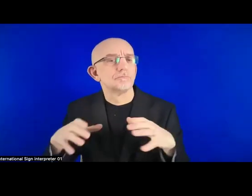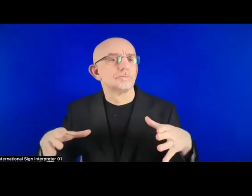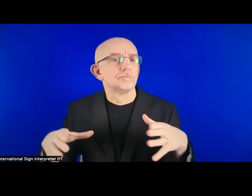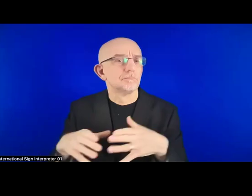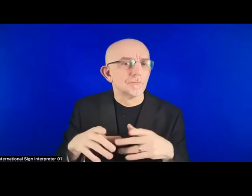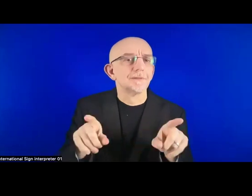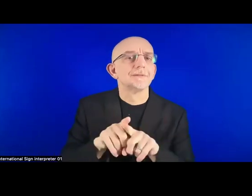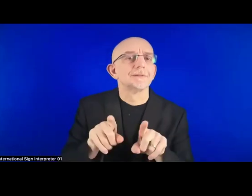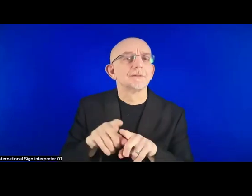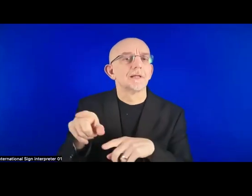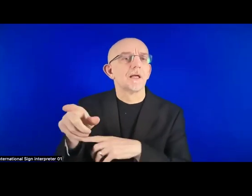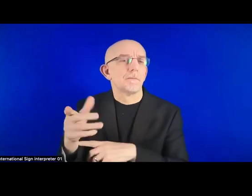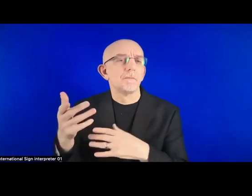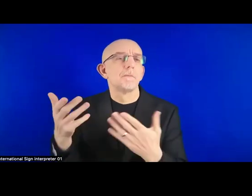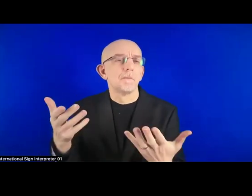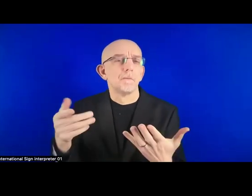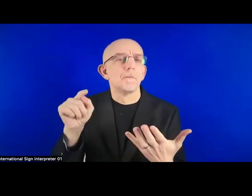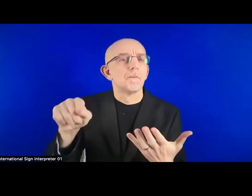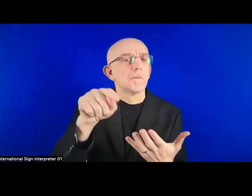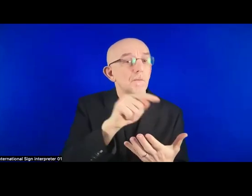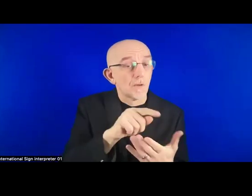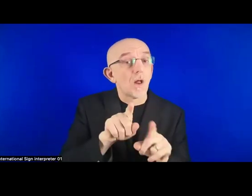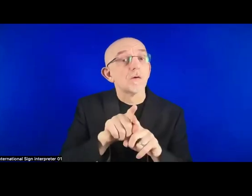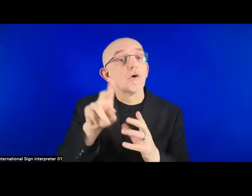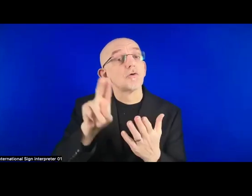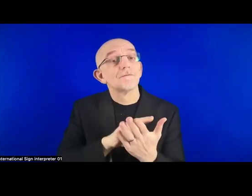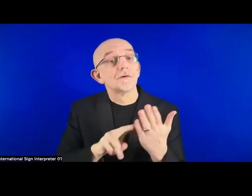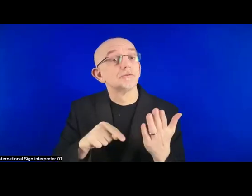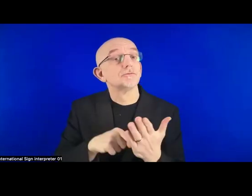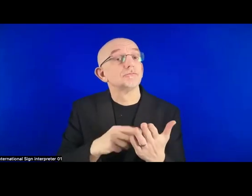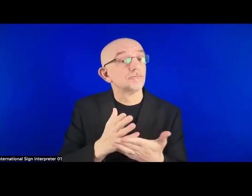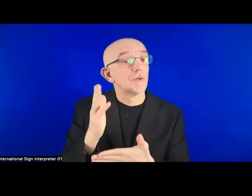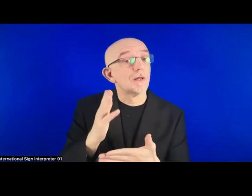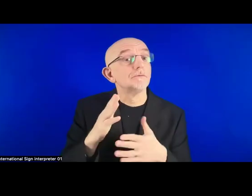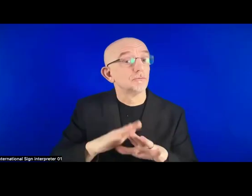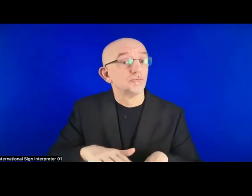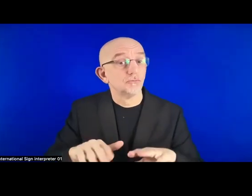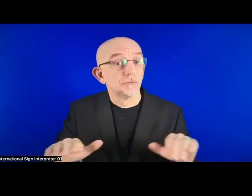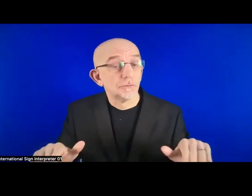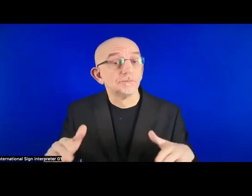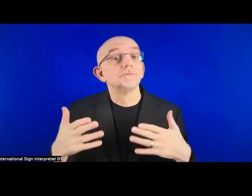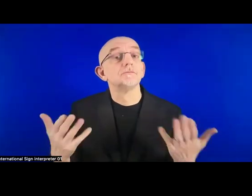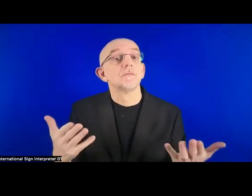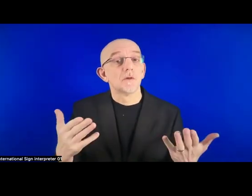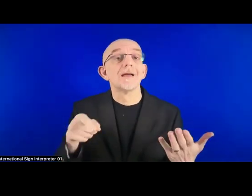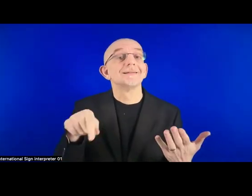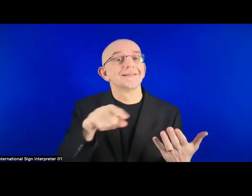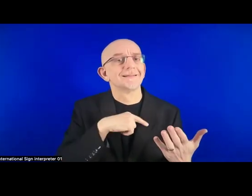as our members as the priorities,like inclusive education, inclusive employment,